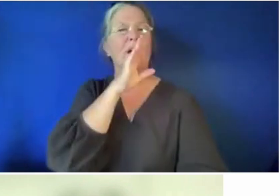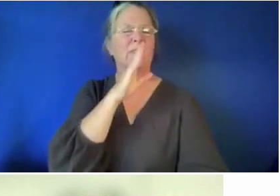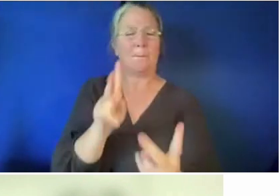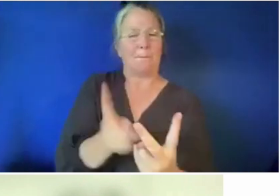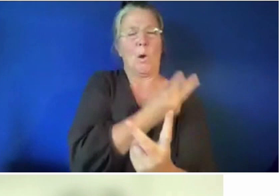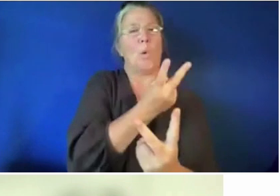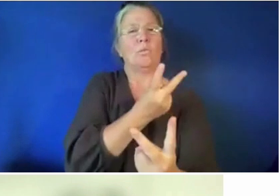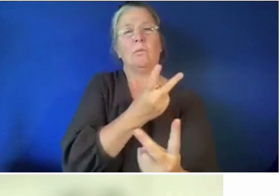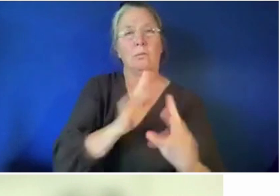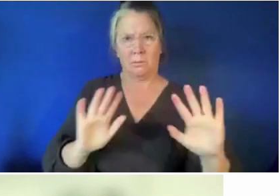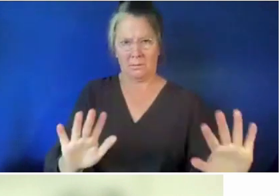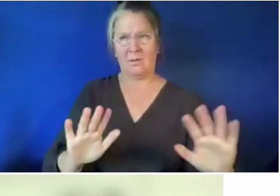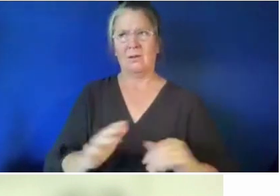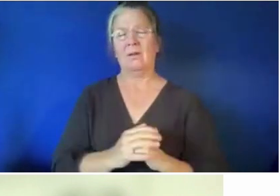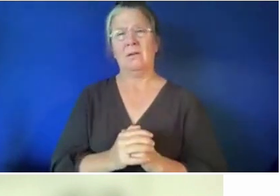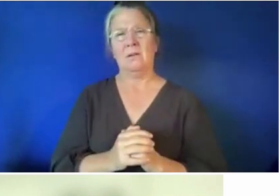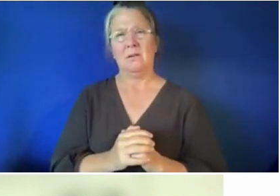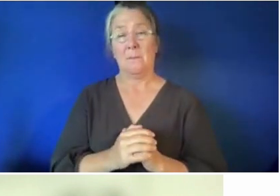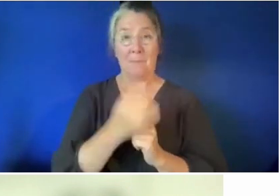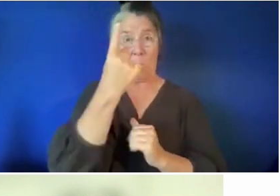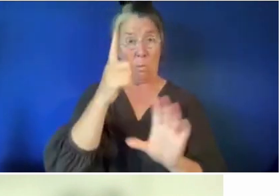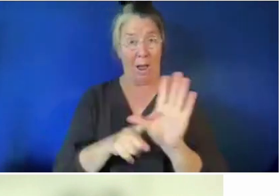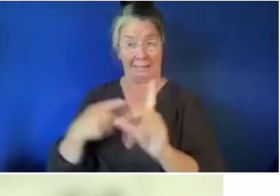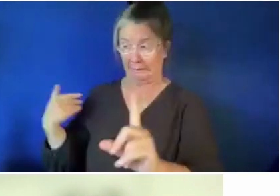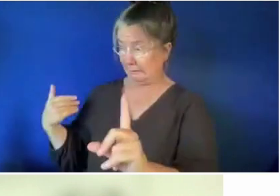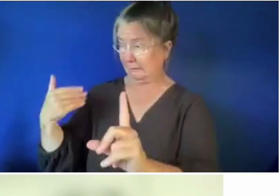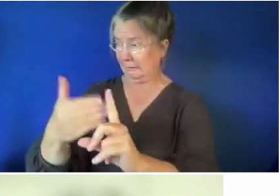is really how proud and progressive the APS is